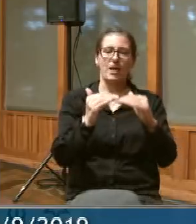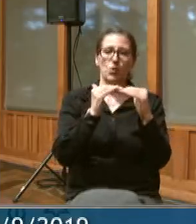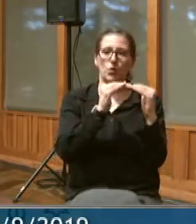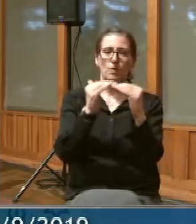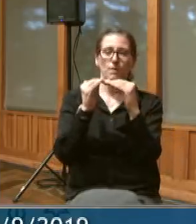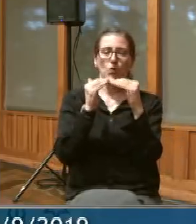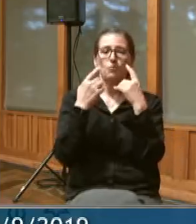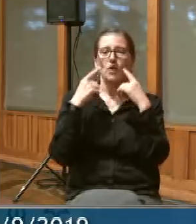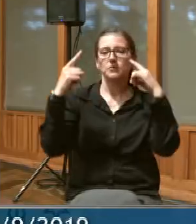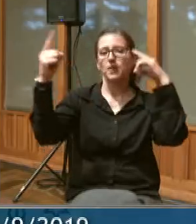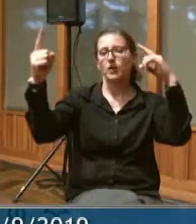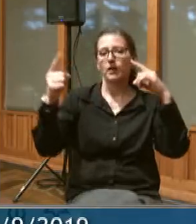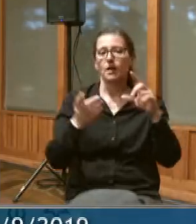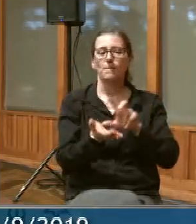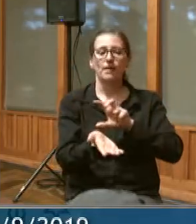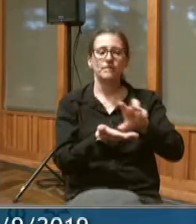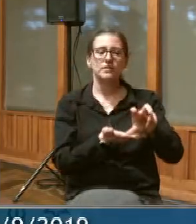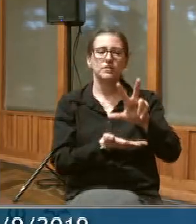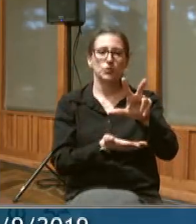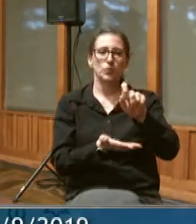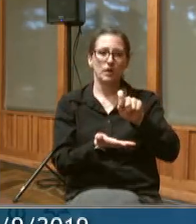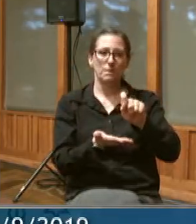MANY HAVE BEEN LEFT BEHIND. MY BUDGET PRIORITIZES FOSTERING